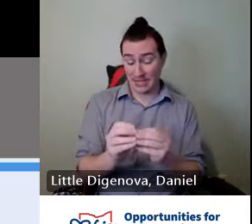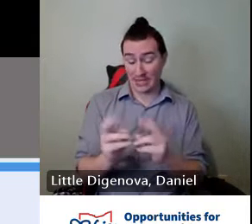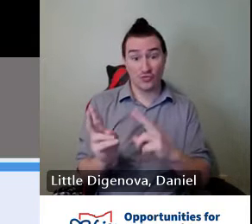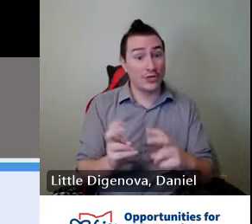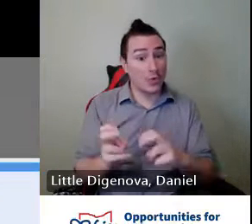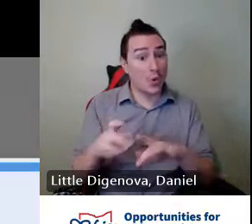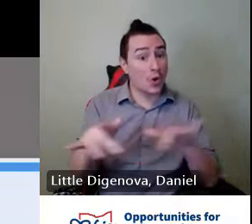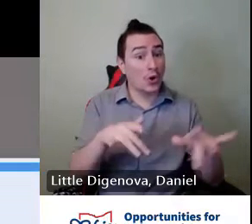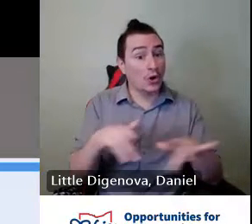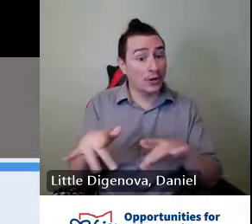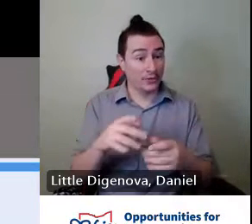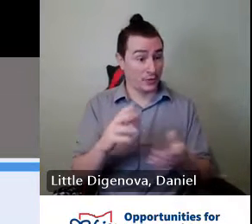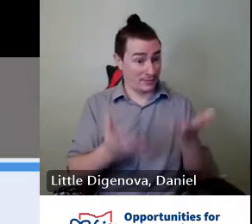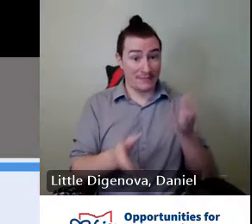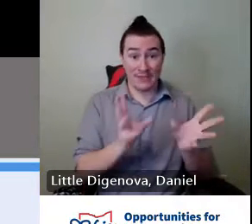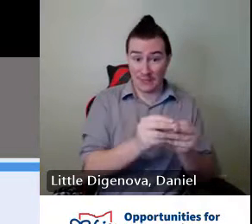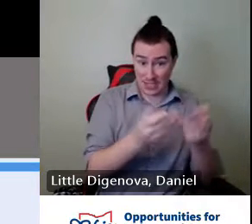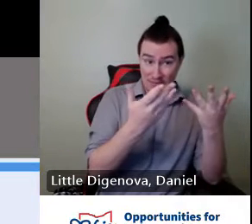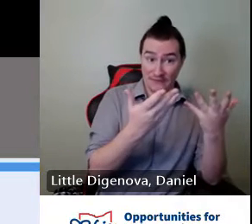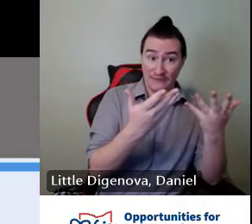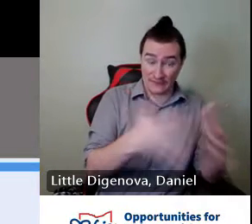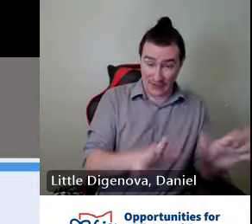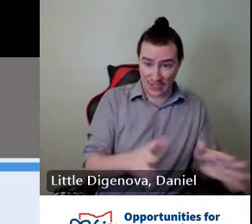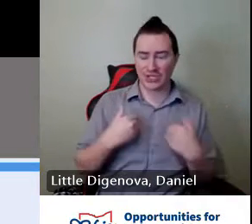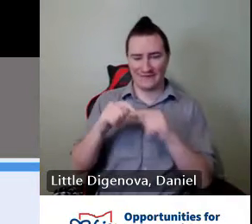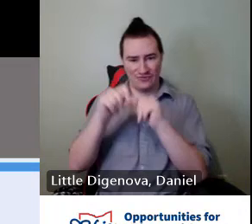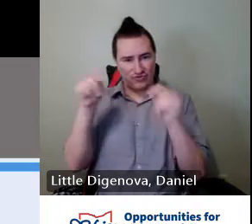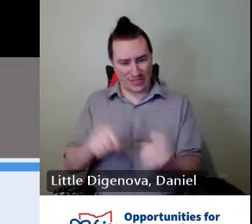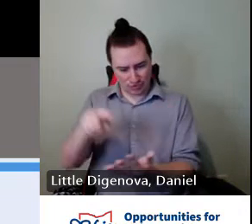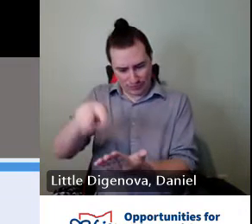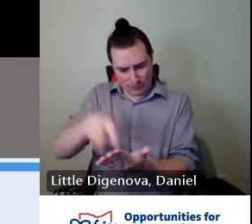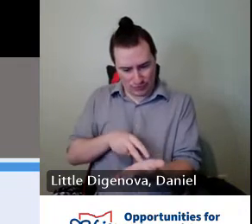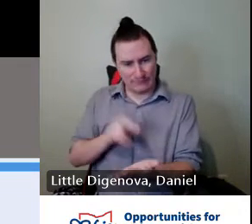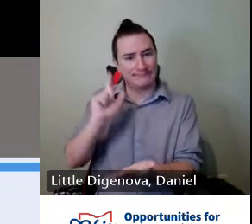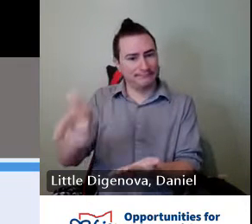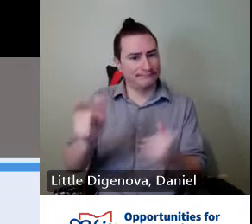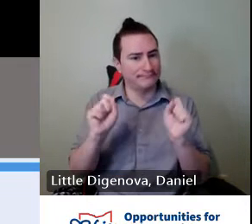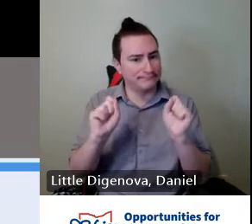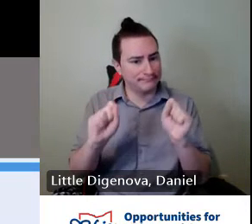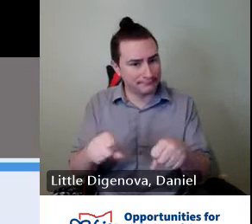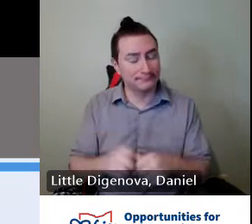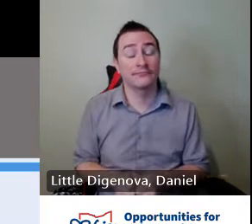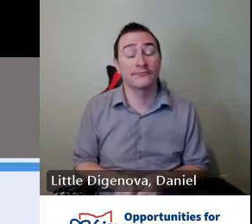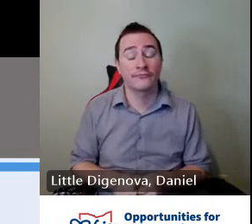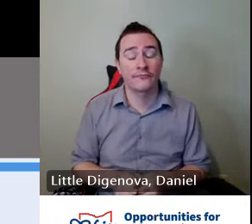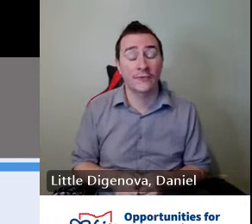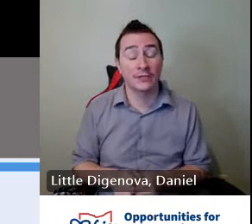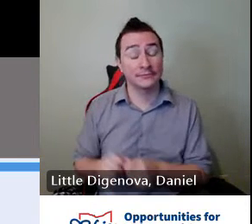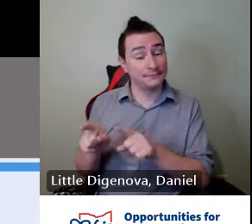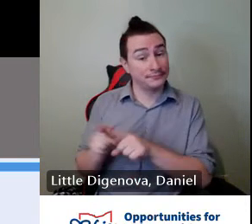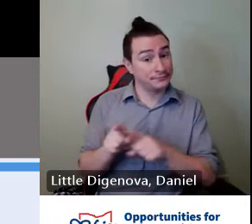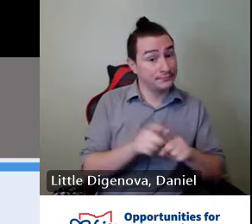to reference. The same employee may also be experiencing limitations with fine motor coordination and is having